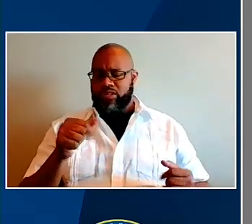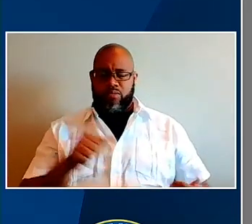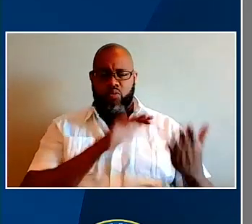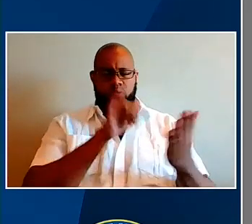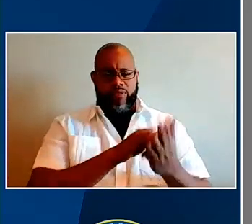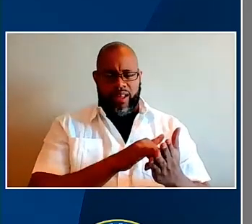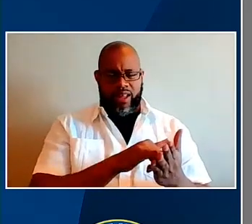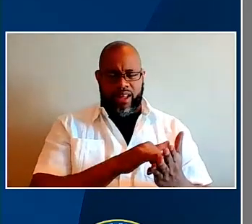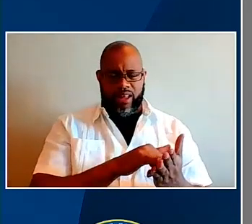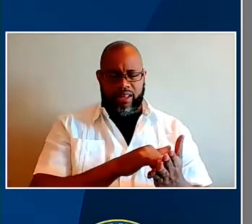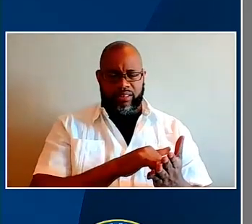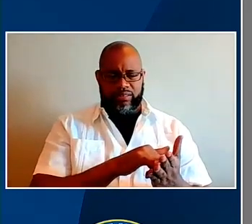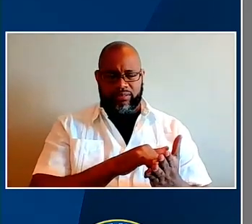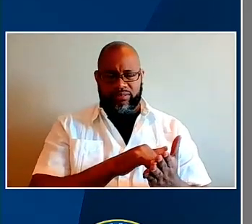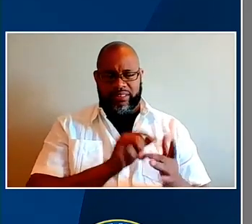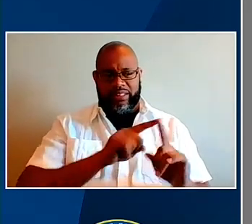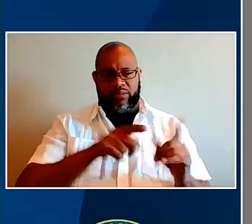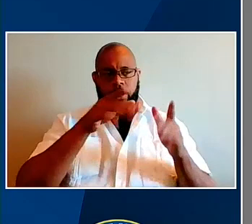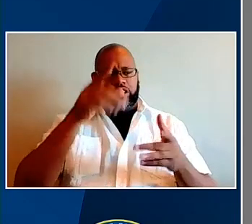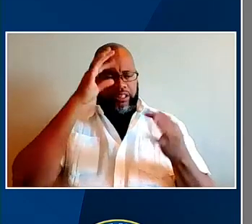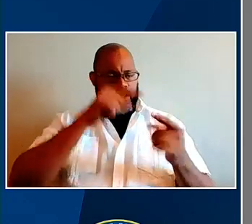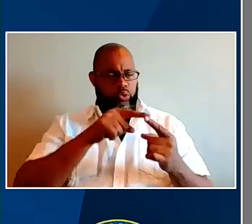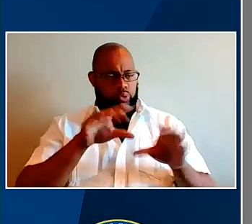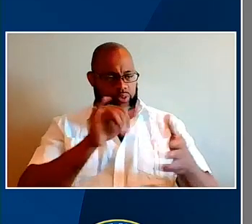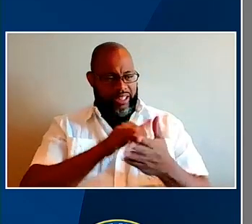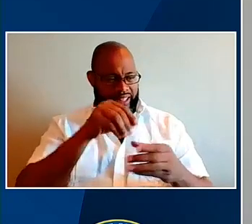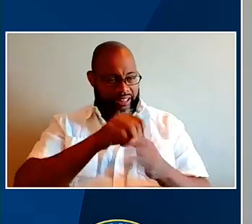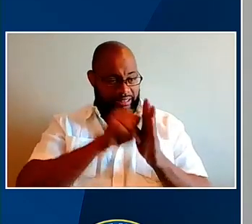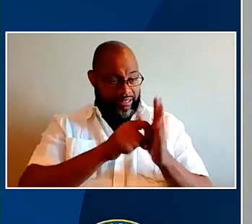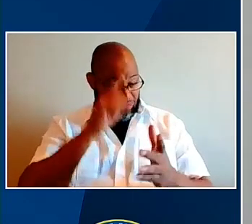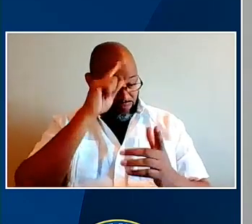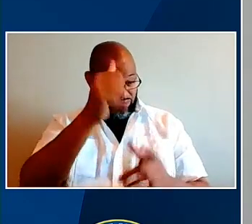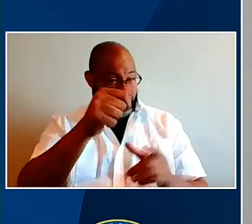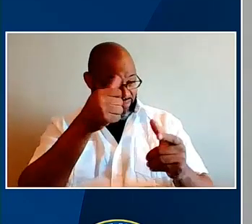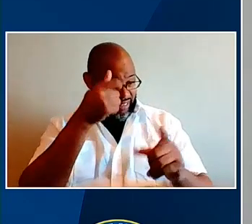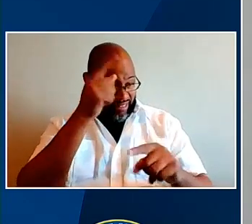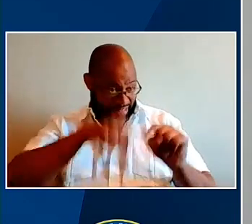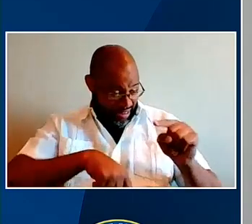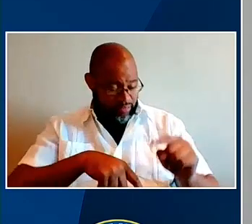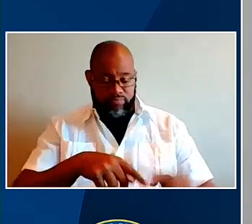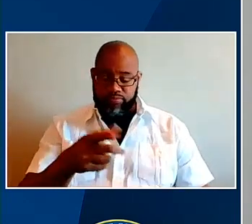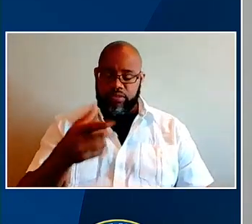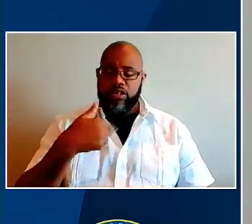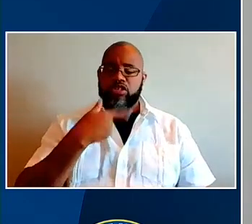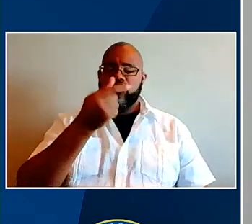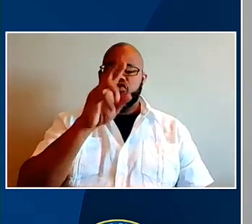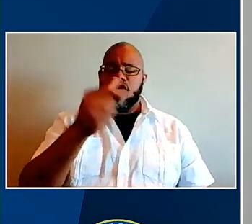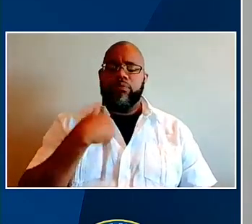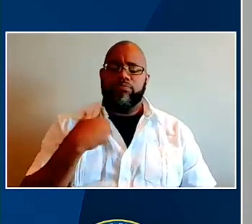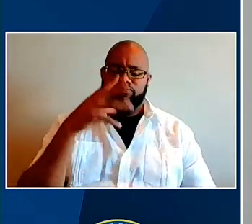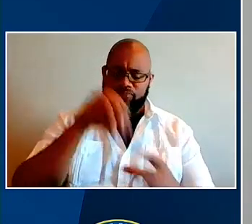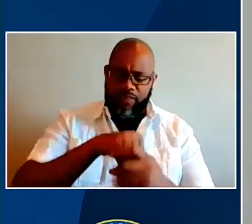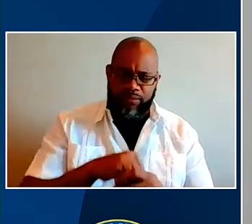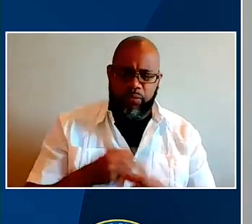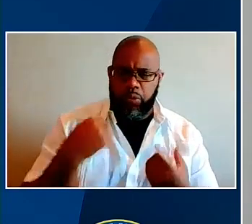bifurcated manner that they choose to as a state? Greg, can I jump in real quick? I want to clarify something with Rob.